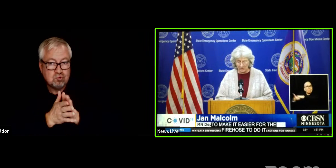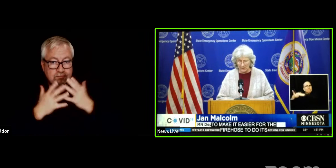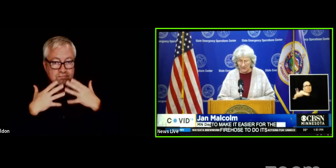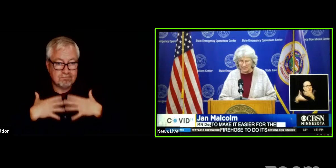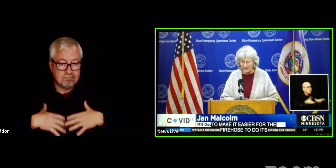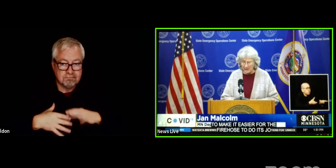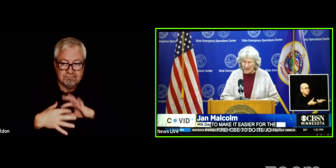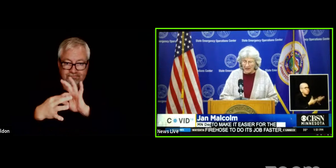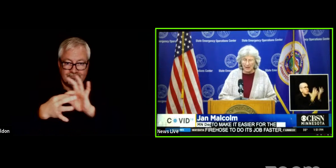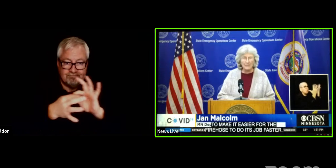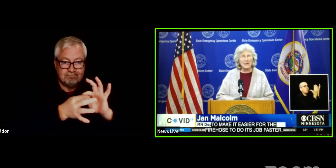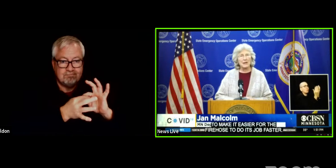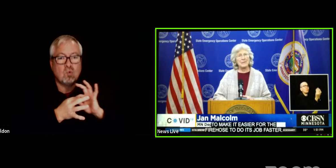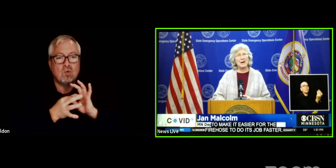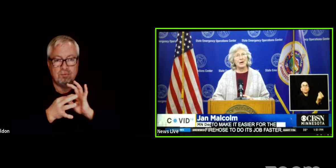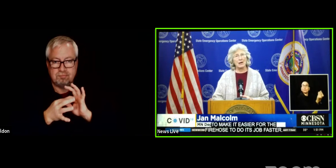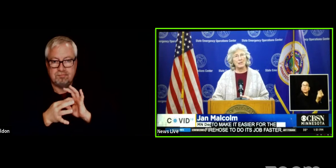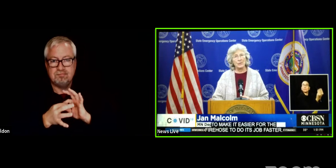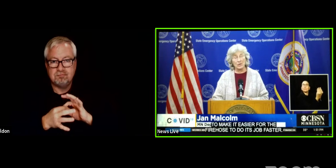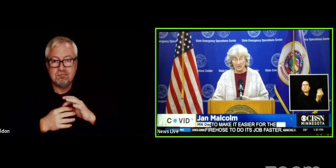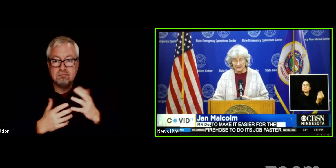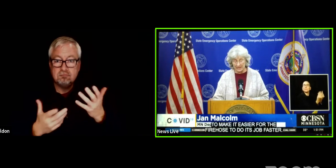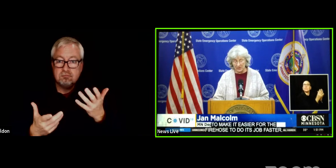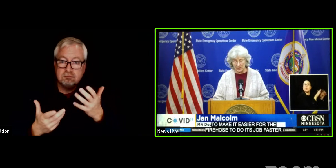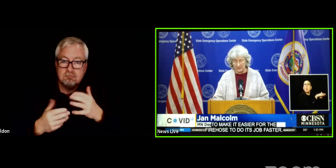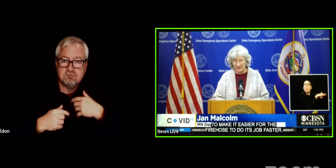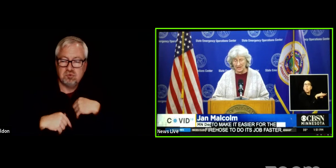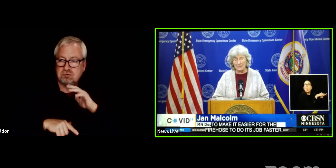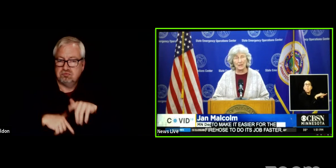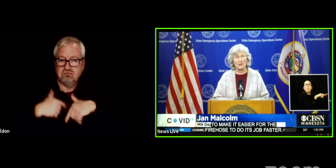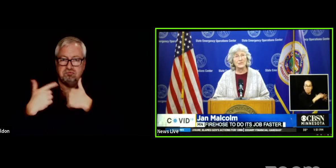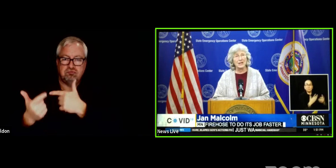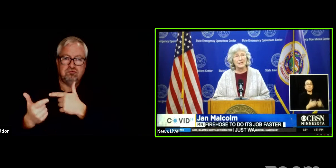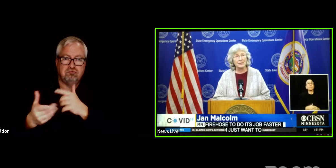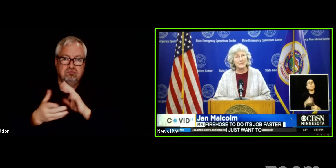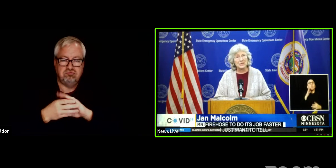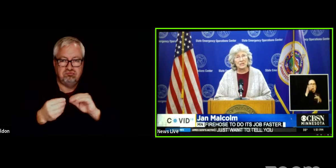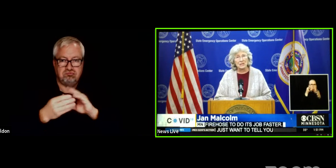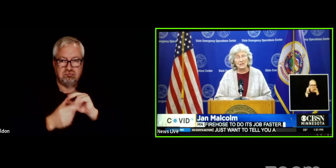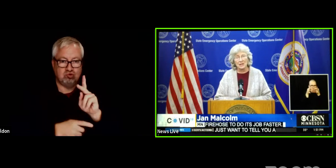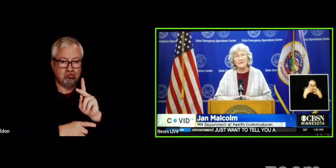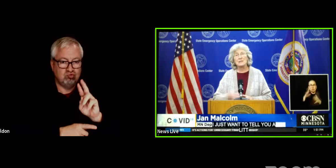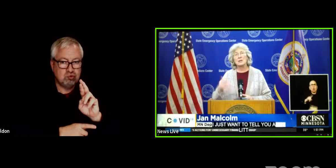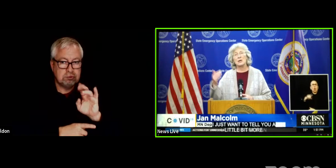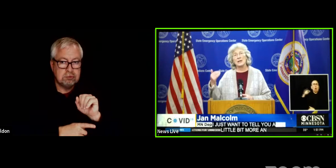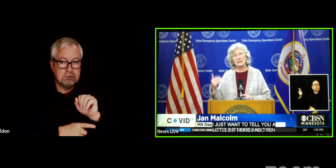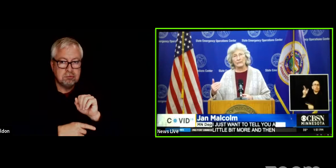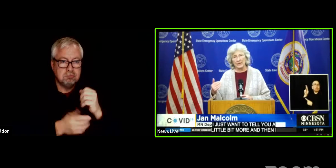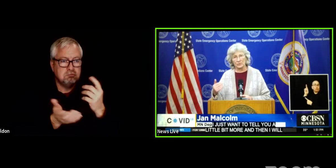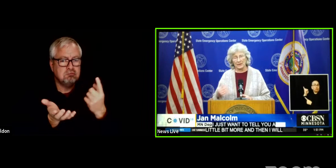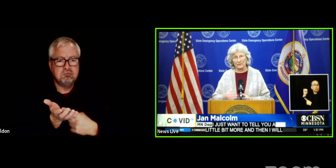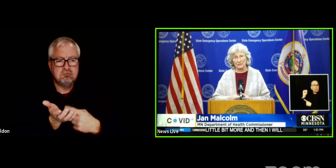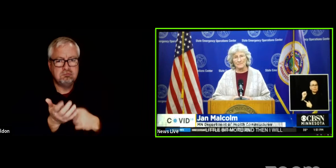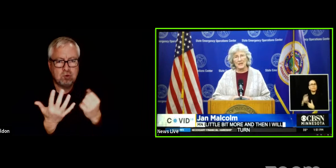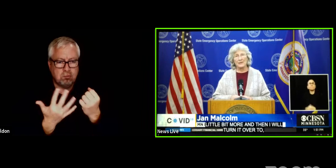TURN IT OVER TO KRIS, ABOUT OUR PRIORITIZATION SCHEME HERE. AS THE GOVERNOR MENTIONED, THIS STARTED AT THE FEDERAL LEVEL,